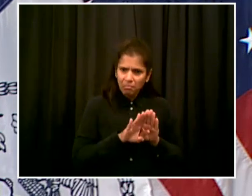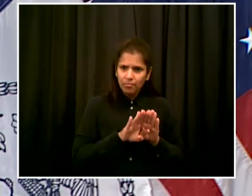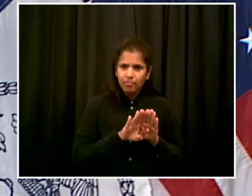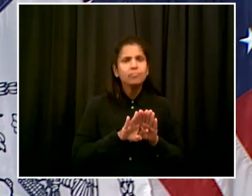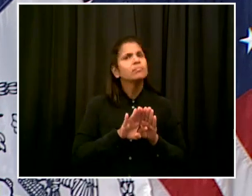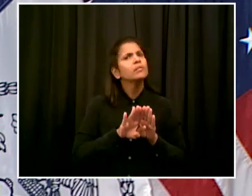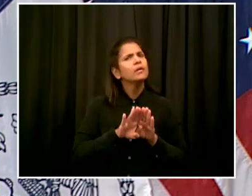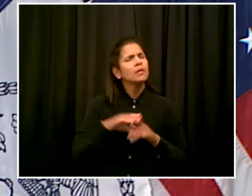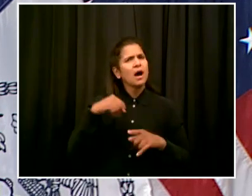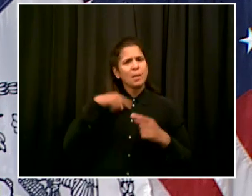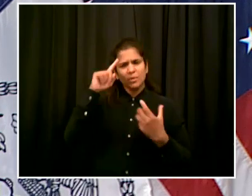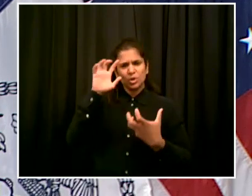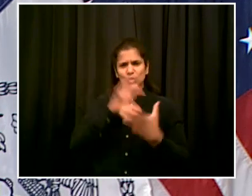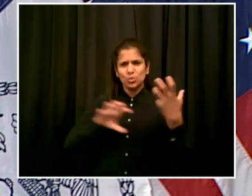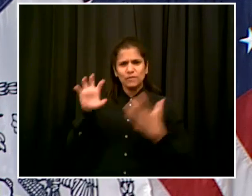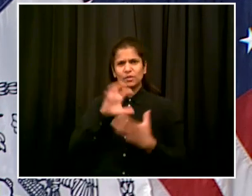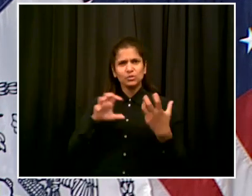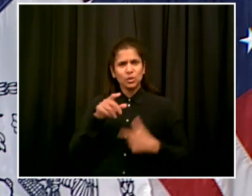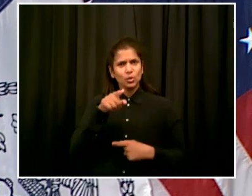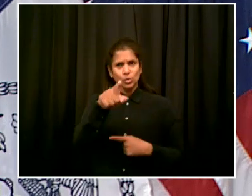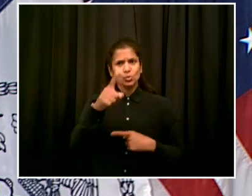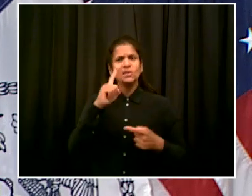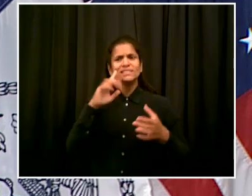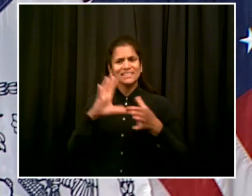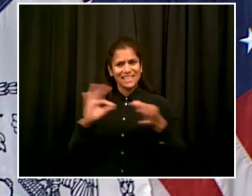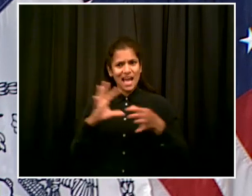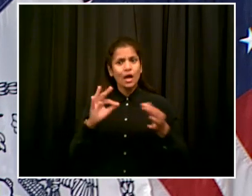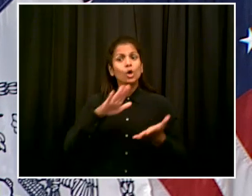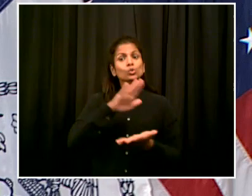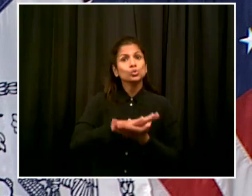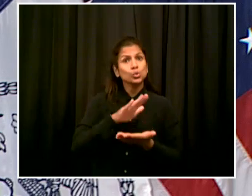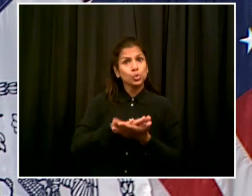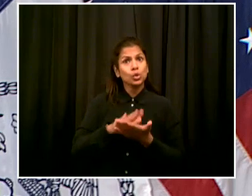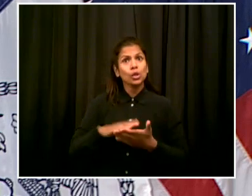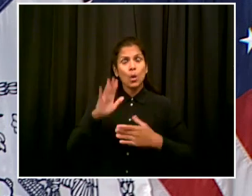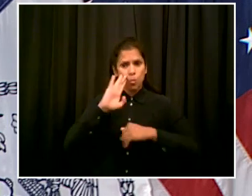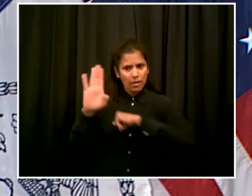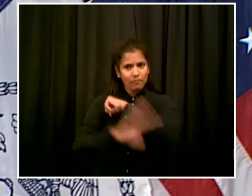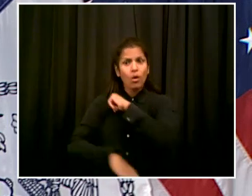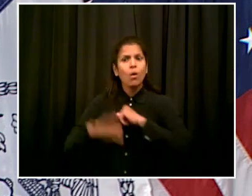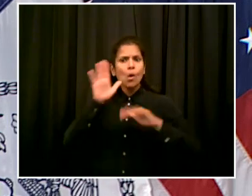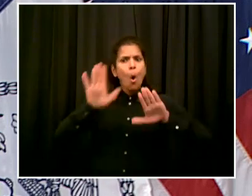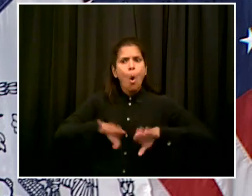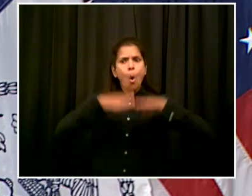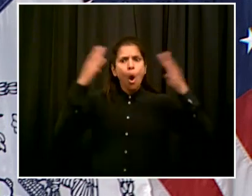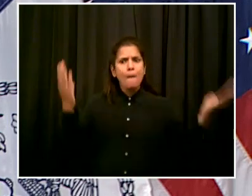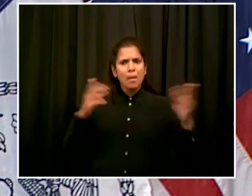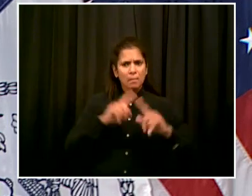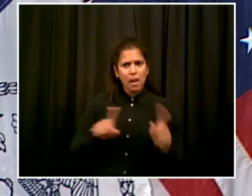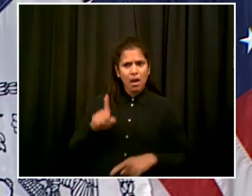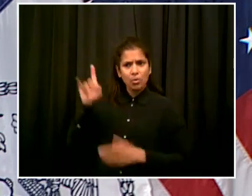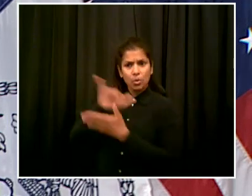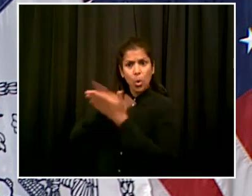OPEN. BUT THE PLAN IS